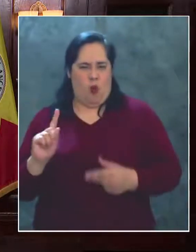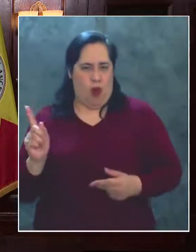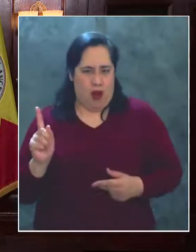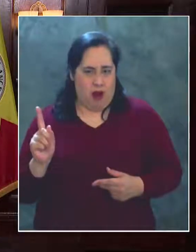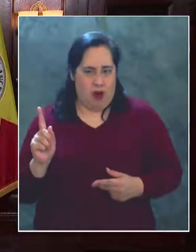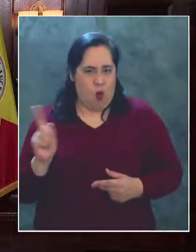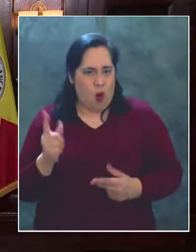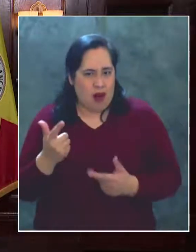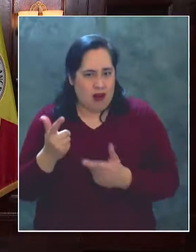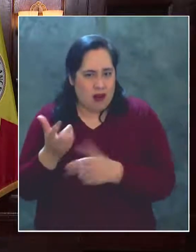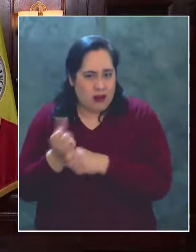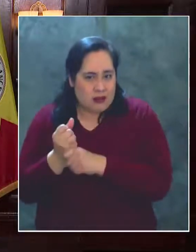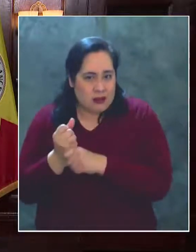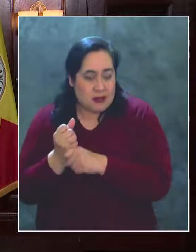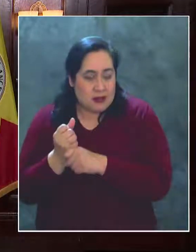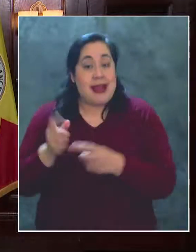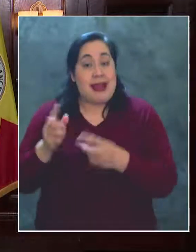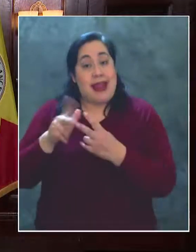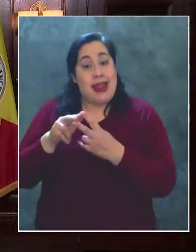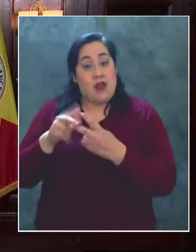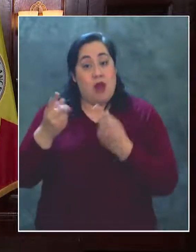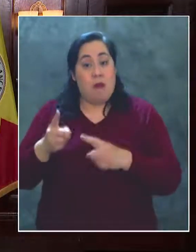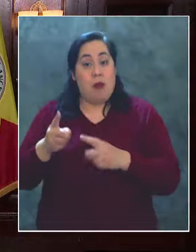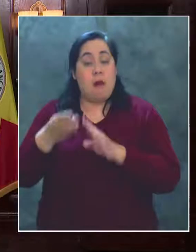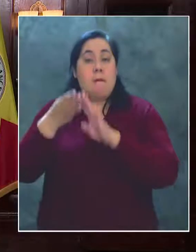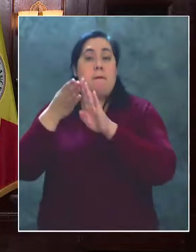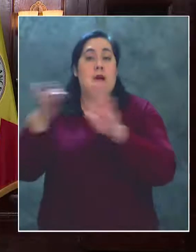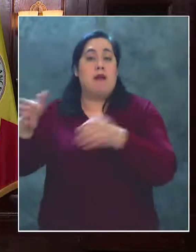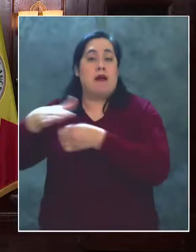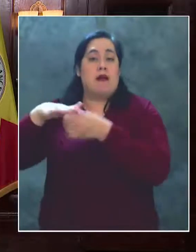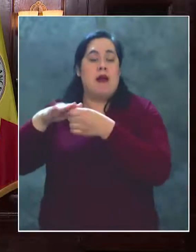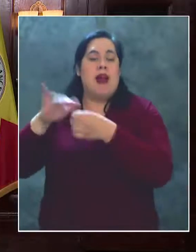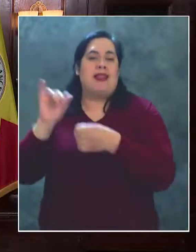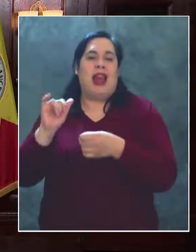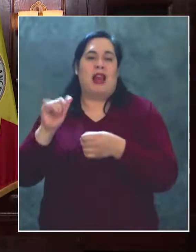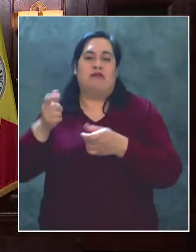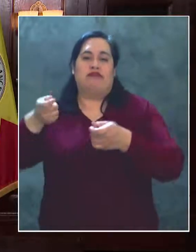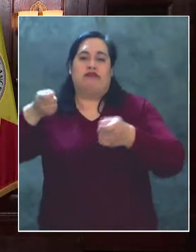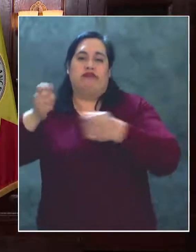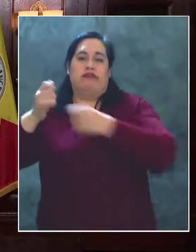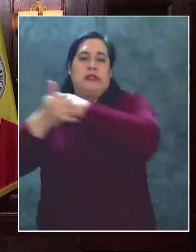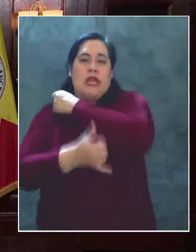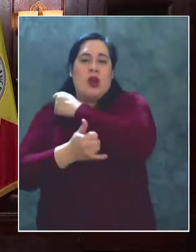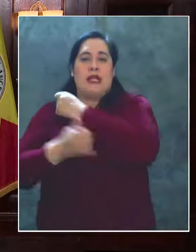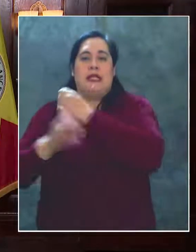THEY ARE EITHER GOING TO HAPPEN AT PUBLIC SITES SUCH AS ONES RUN BY OUR COUNTY AND OTHER